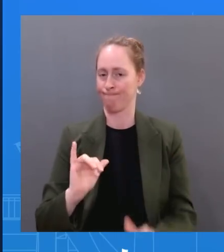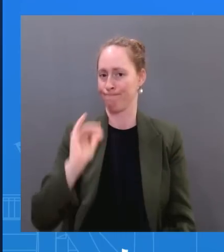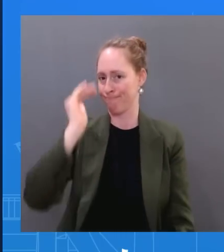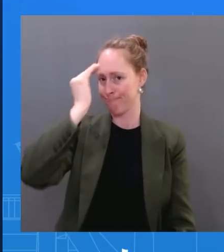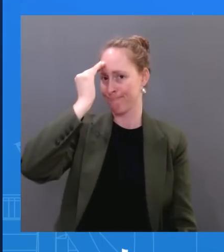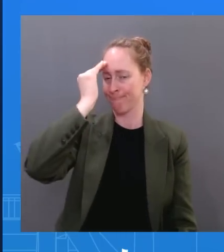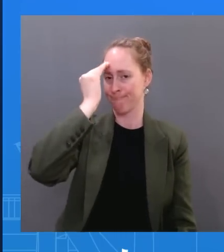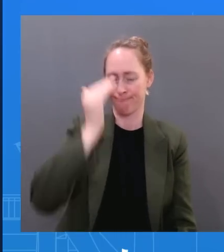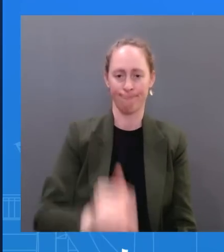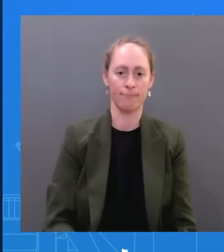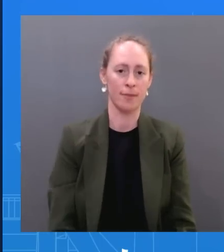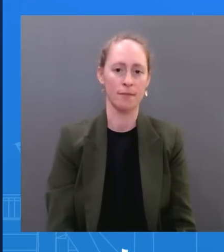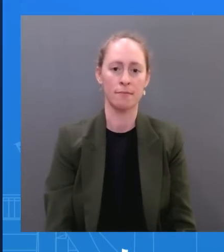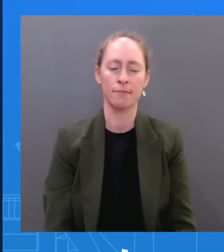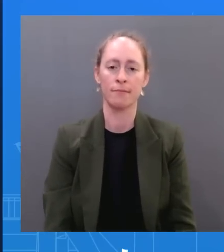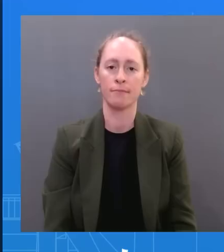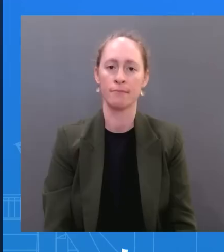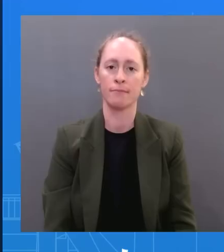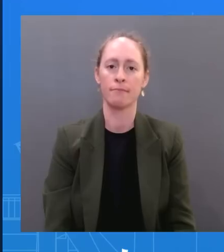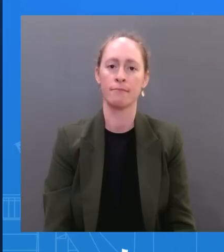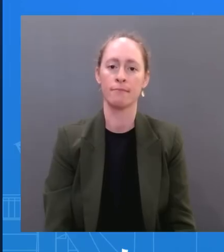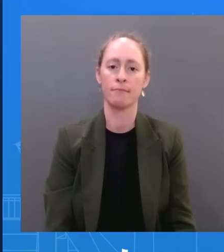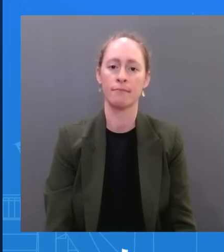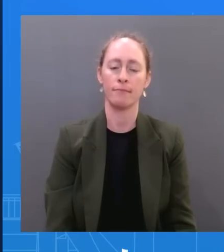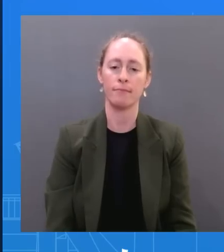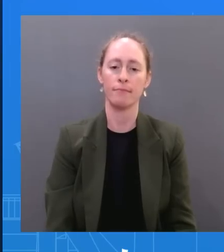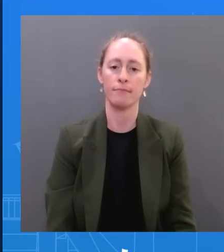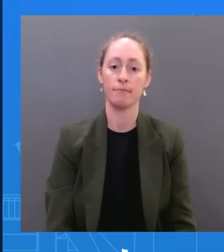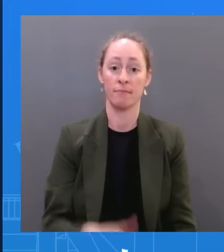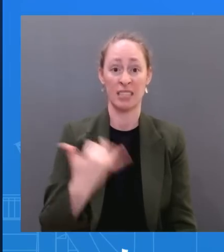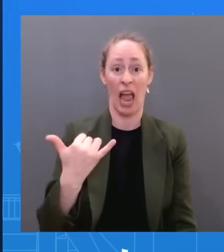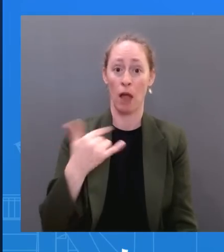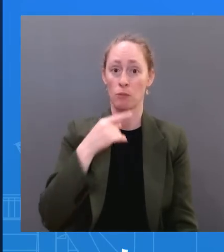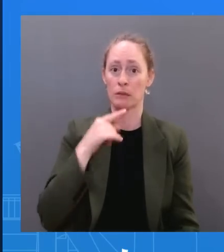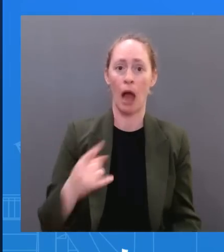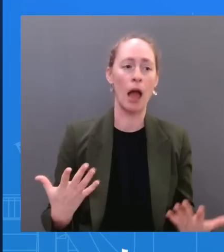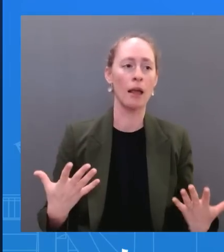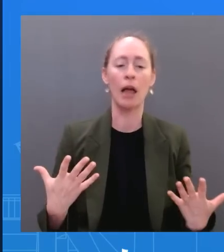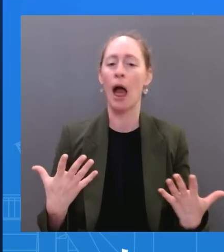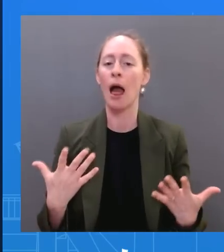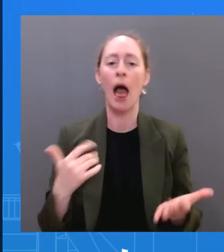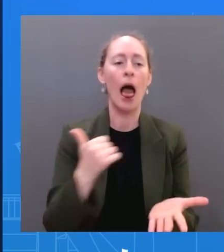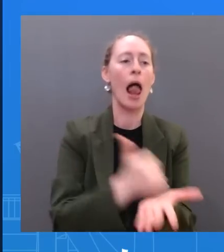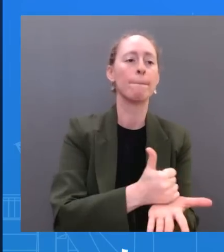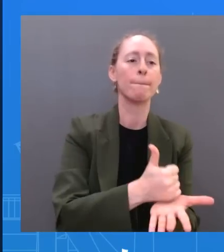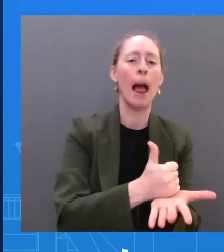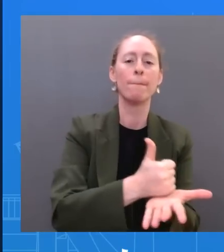is looking to countries like Iran for capabilities that are also being used, I might add, or have been used